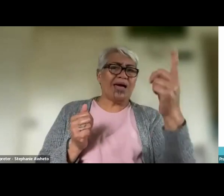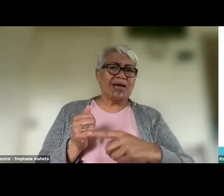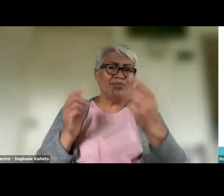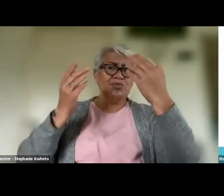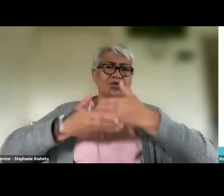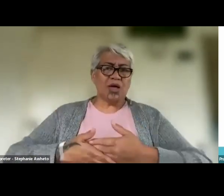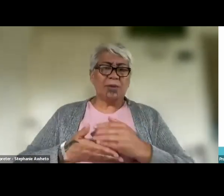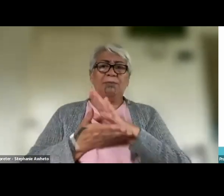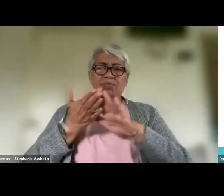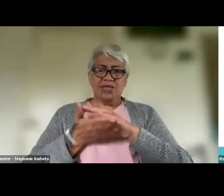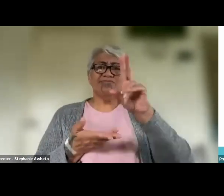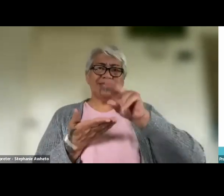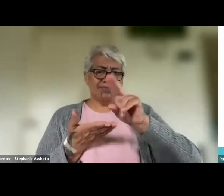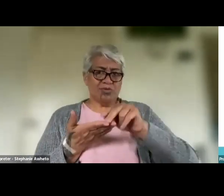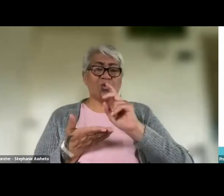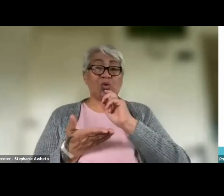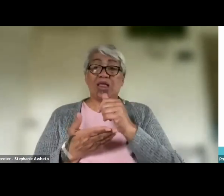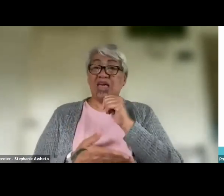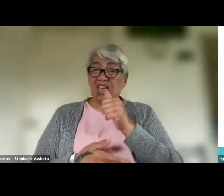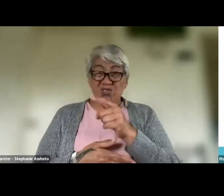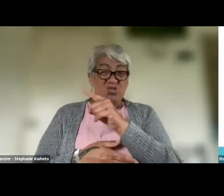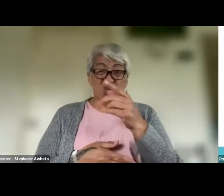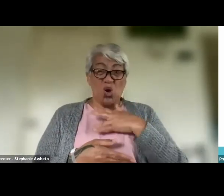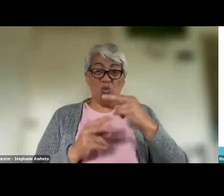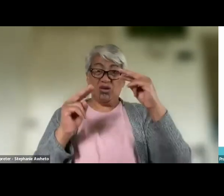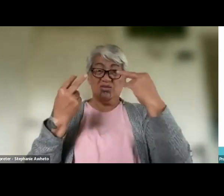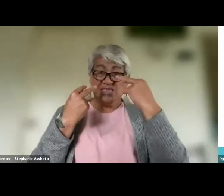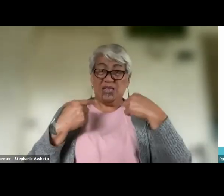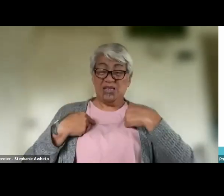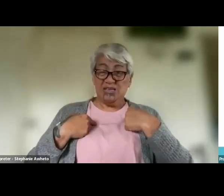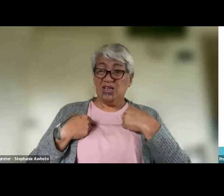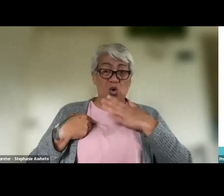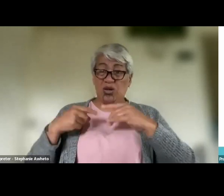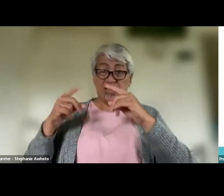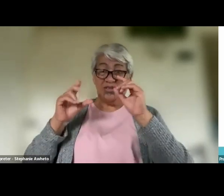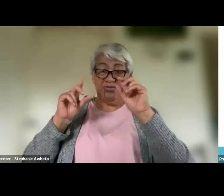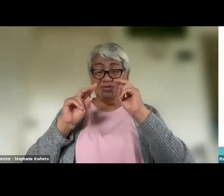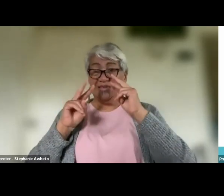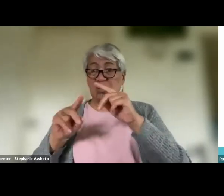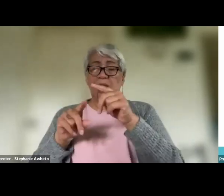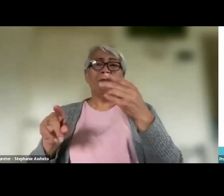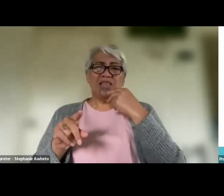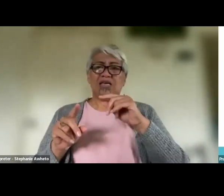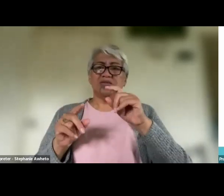So if you do not want to appear on that recording, please feel free to turn off your camera.